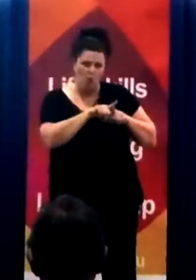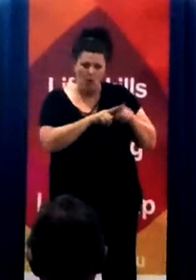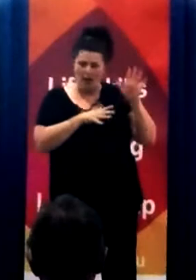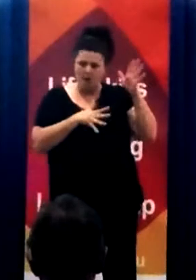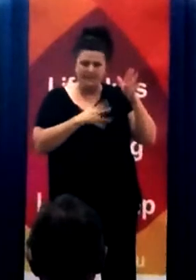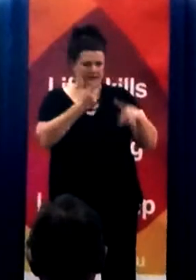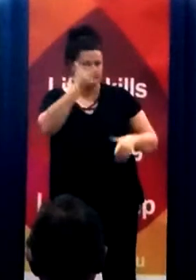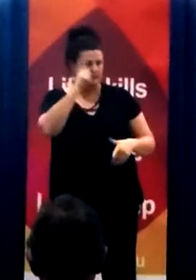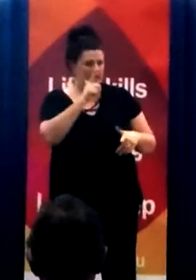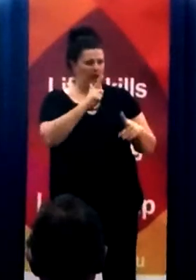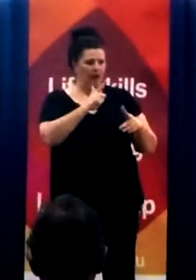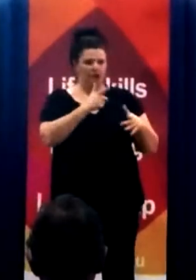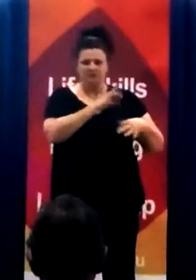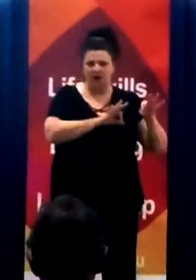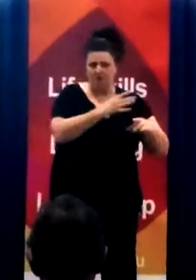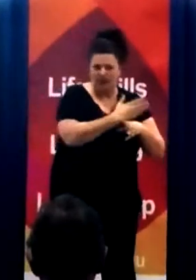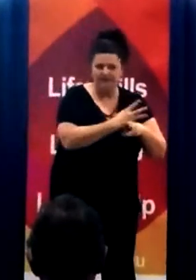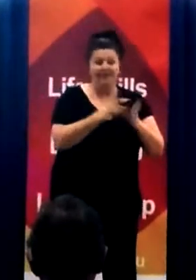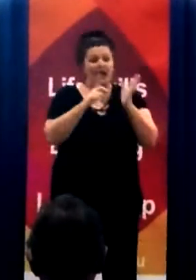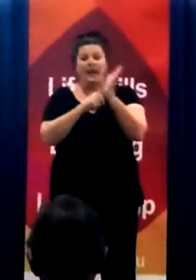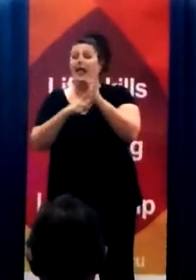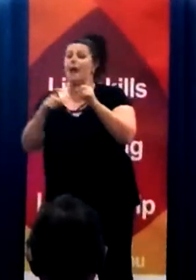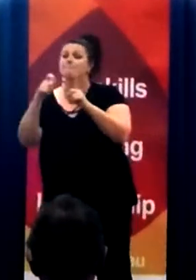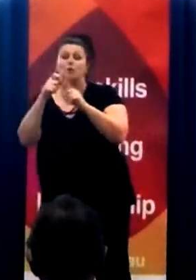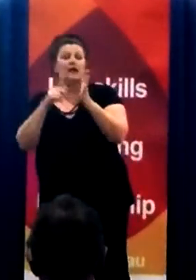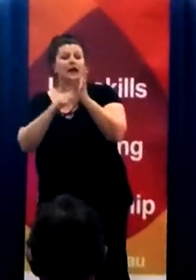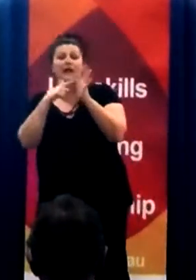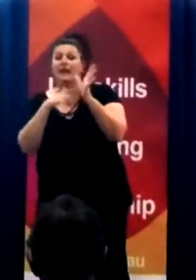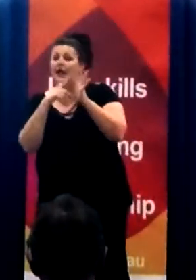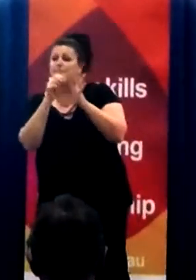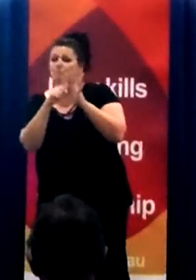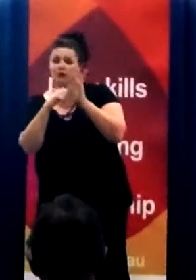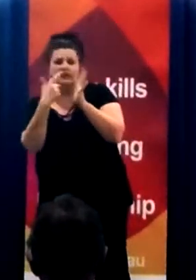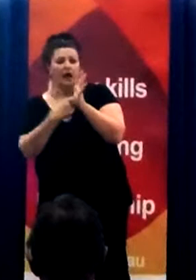Leanne Potter contacted me and offered me a part-time job, one day a week, supporting